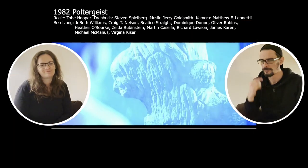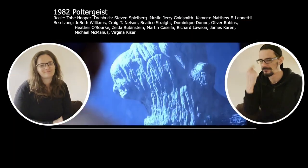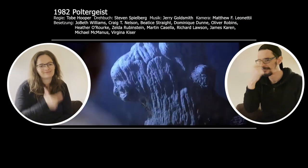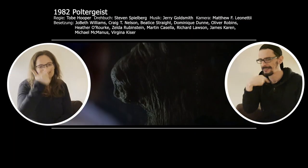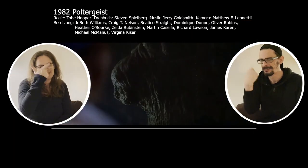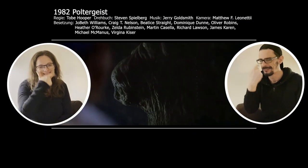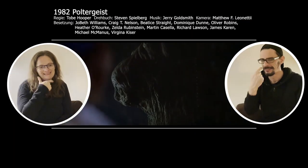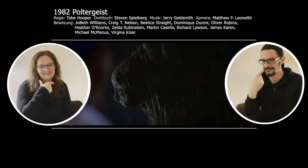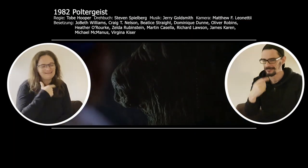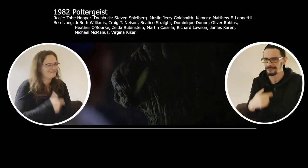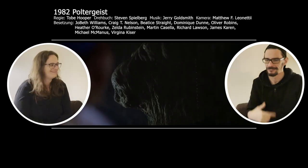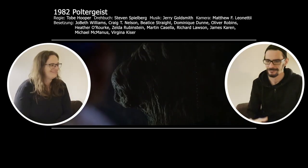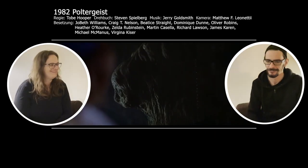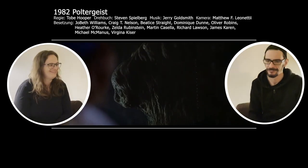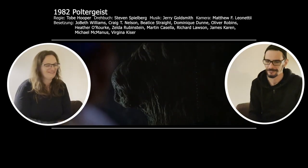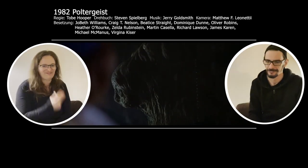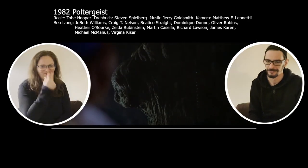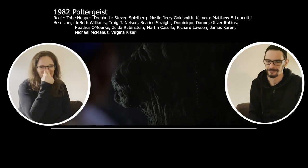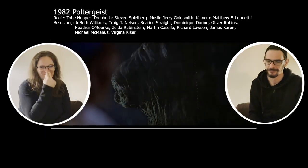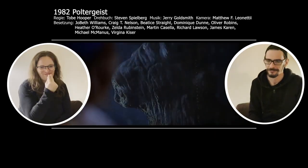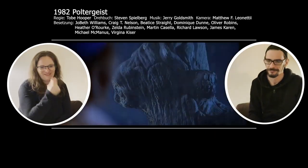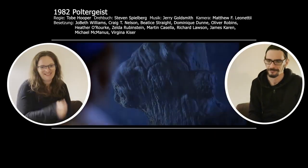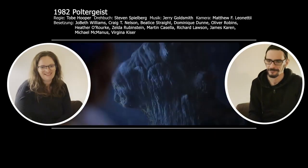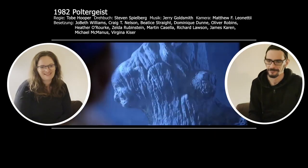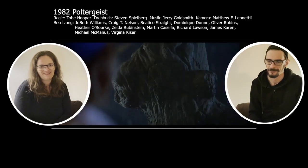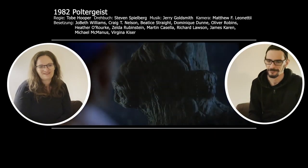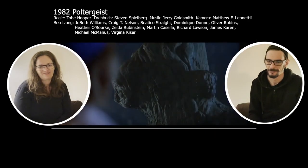[Both]: There is a face. and that creepy nose.